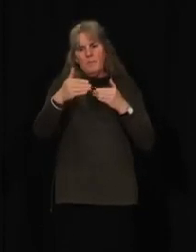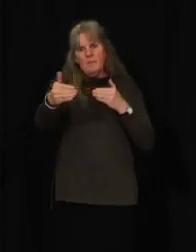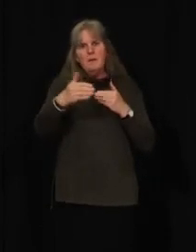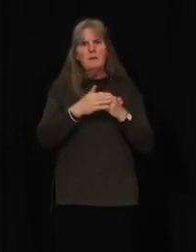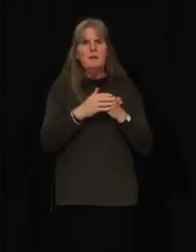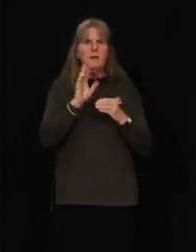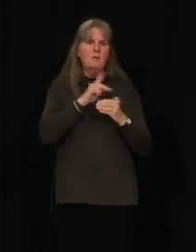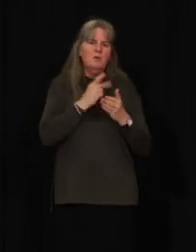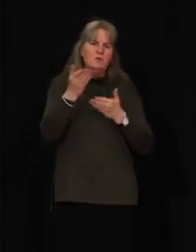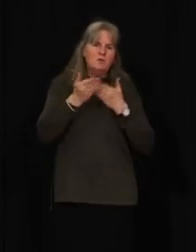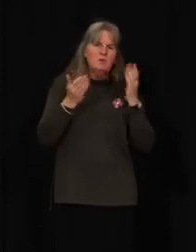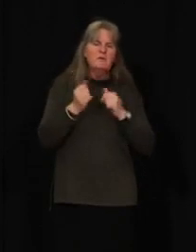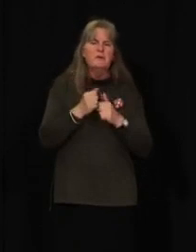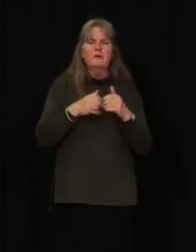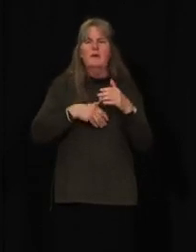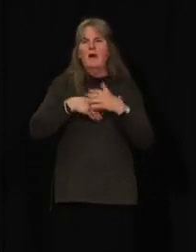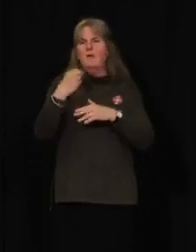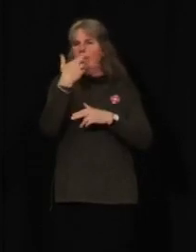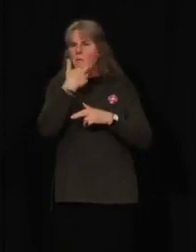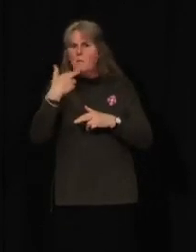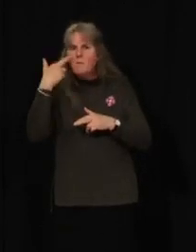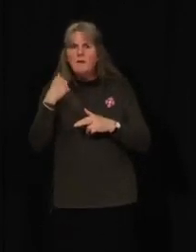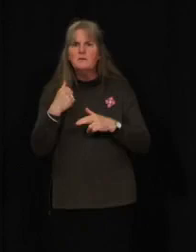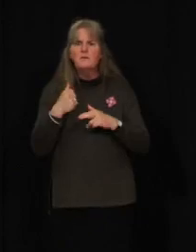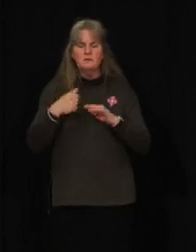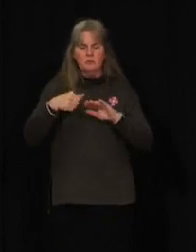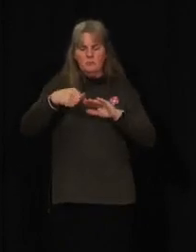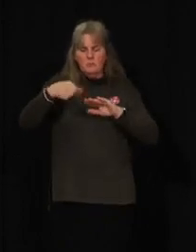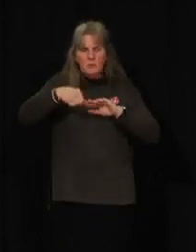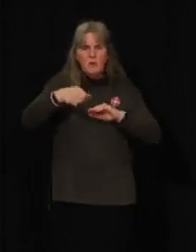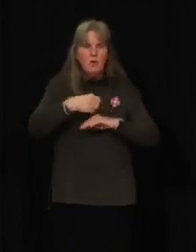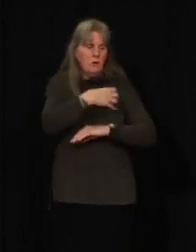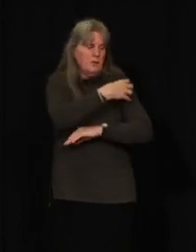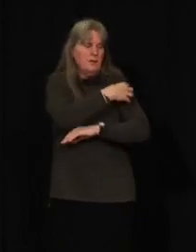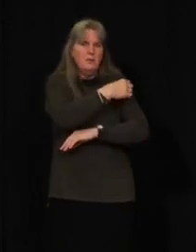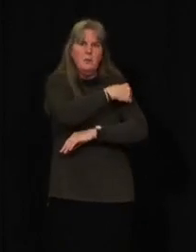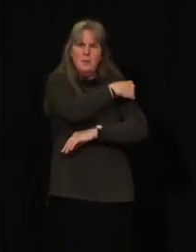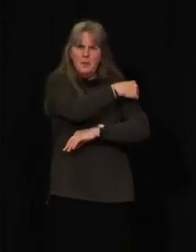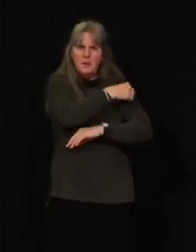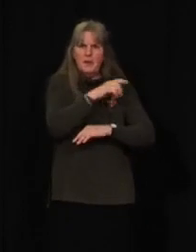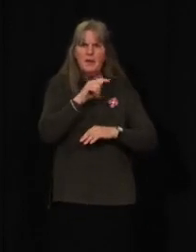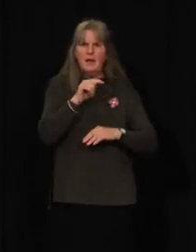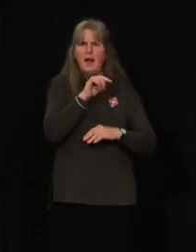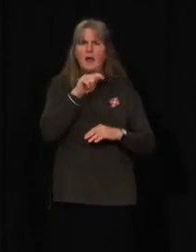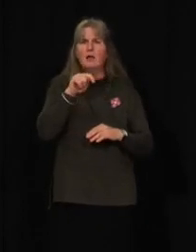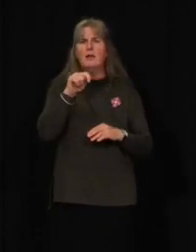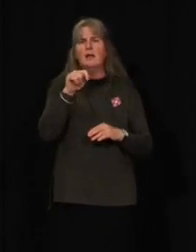services such as a haircut or nails or tattoos.